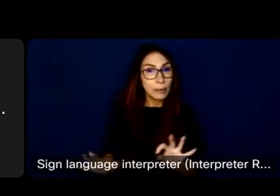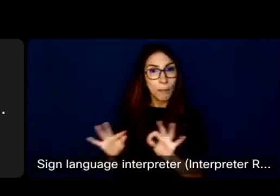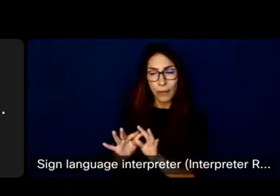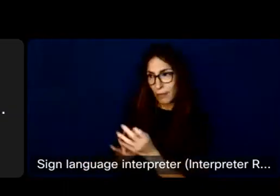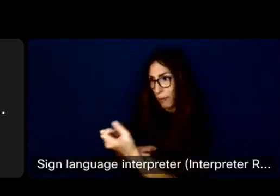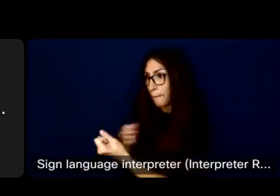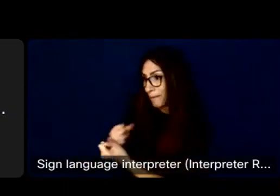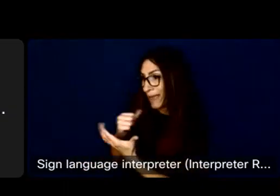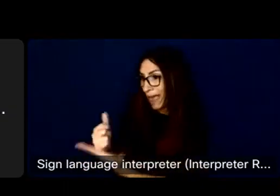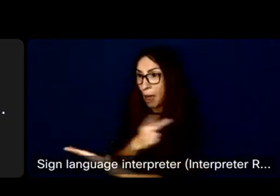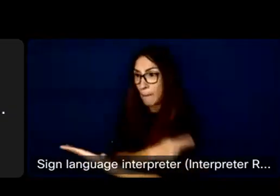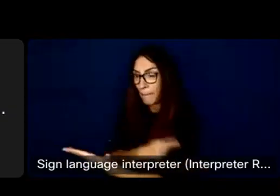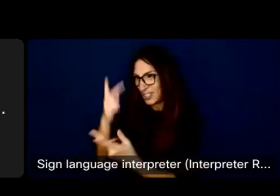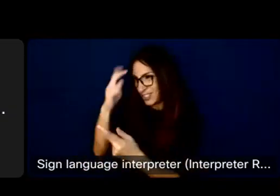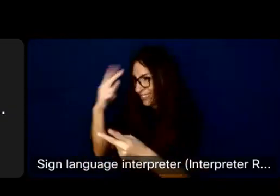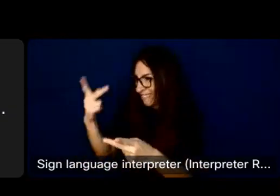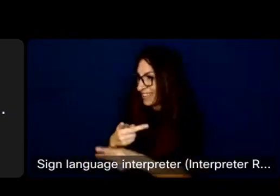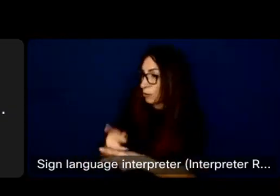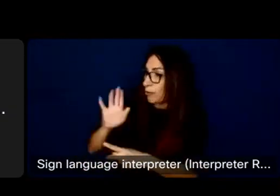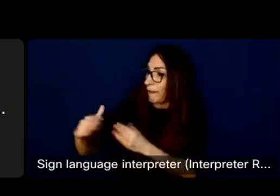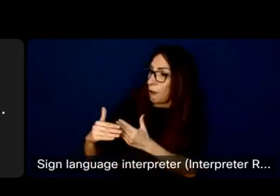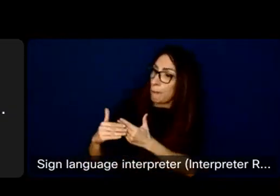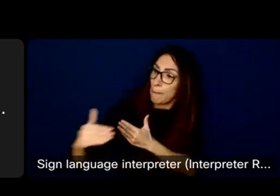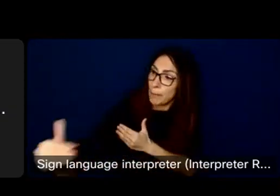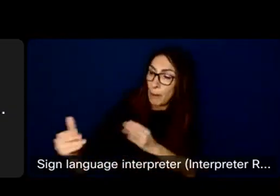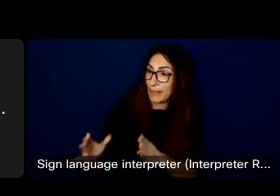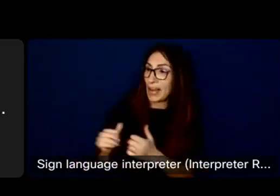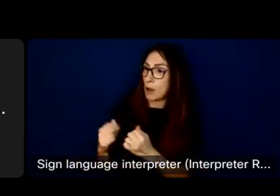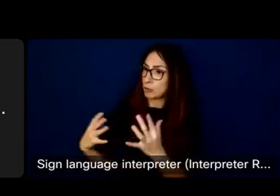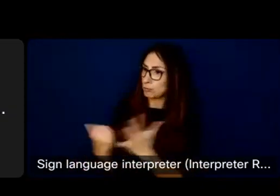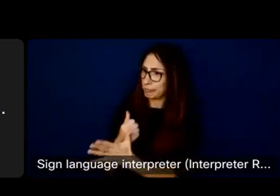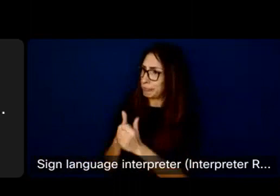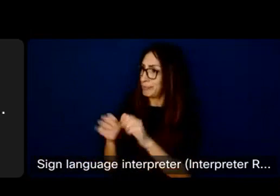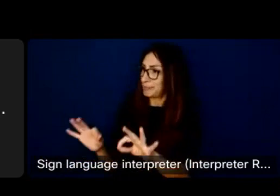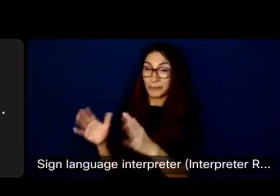going to move forward. And then also policy impacts are